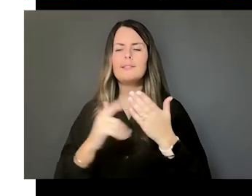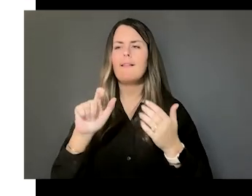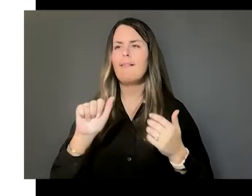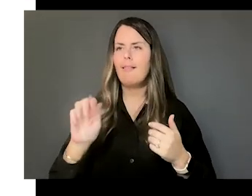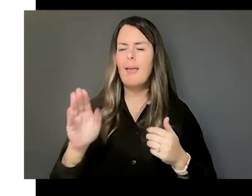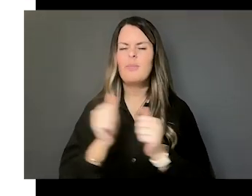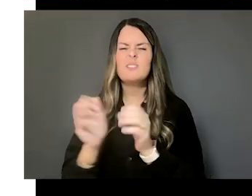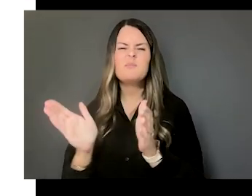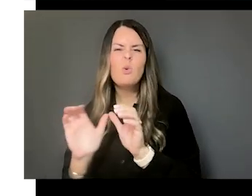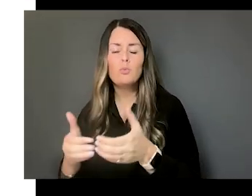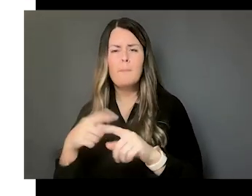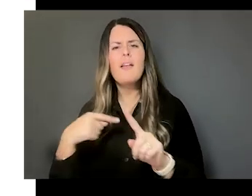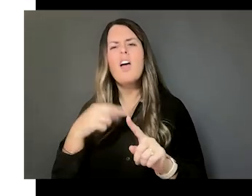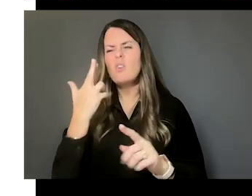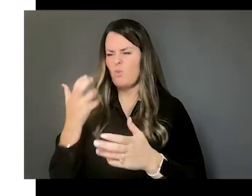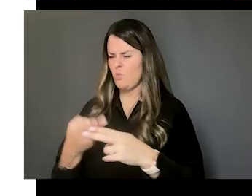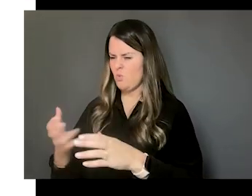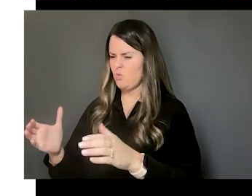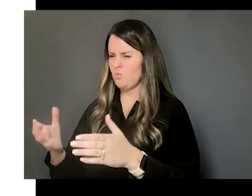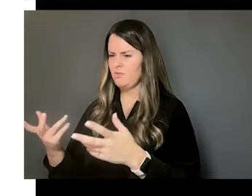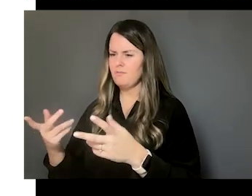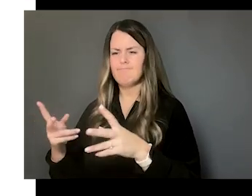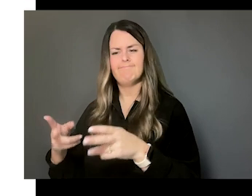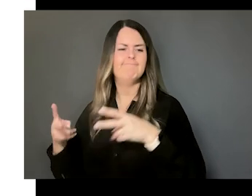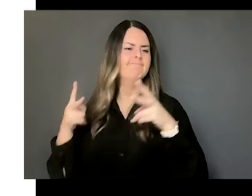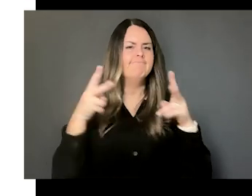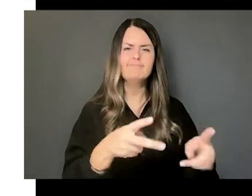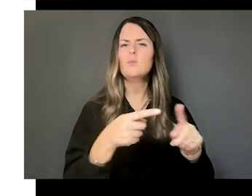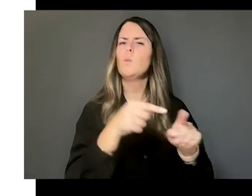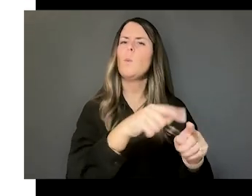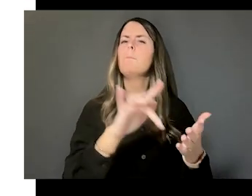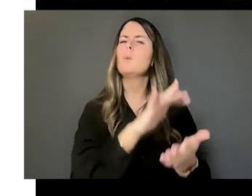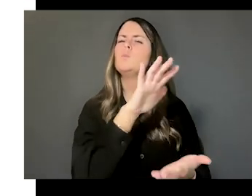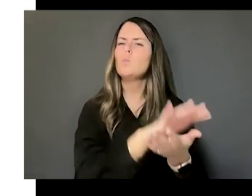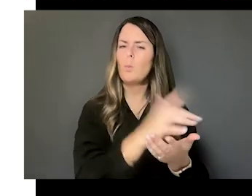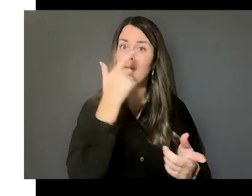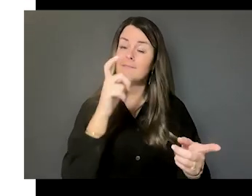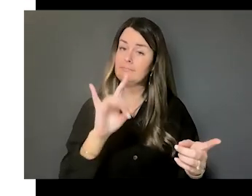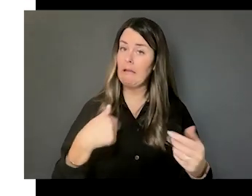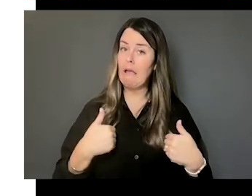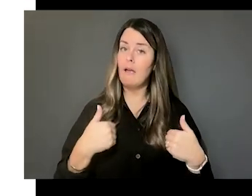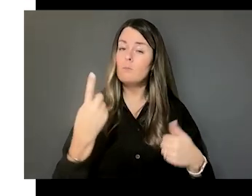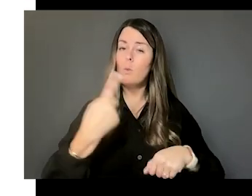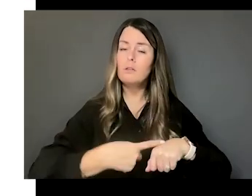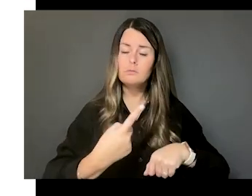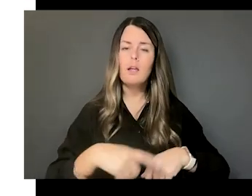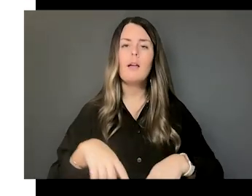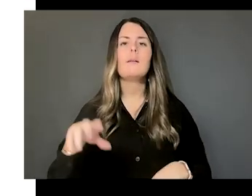But I really wanted to bring this experience back into middle schools because we did have it at one time. Subs are an issue for the schools.